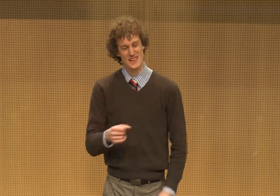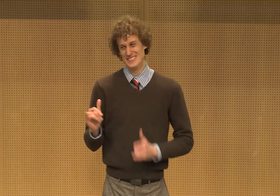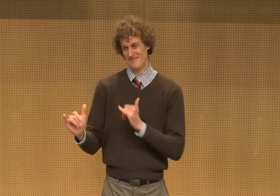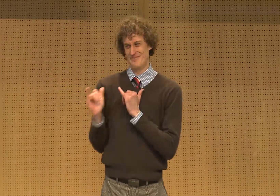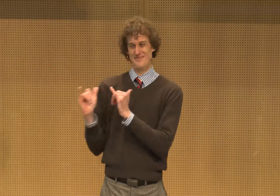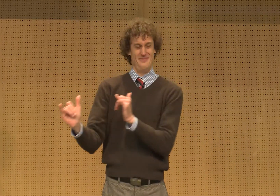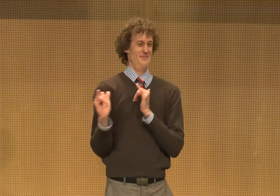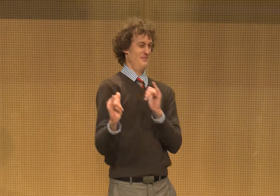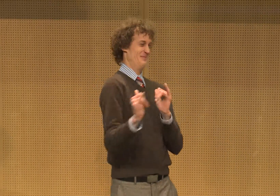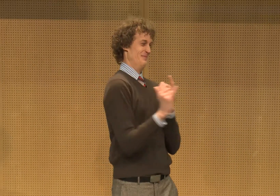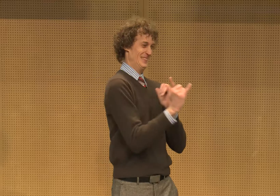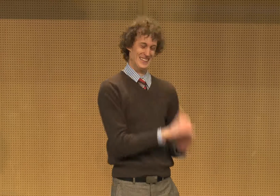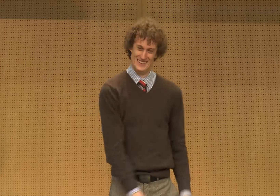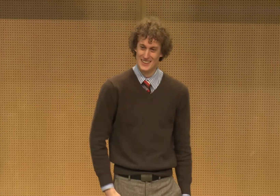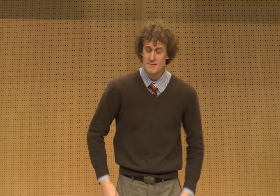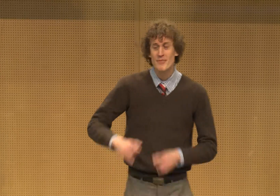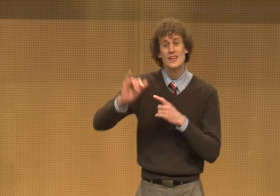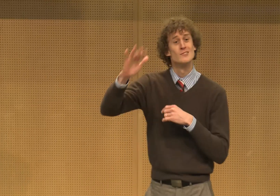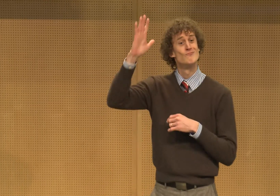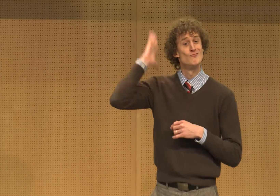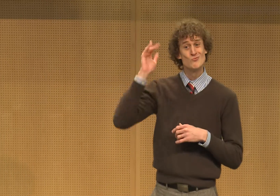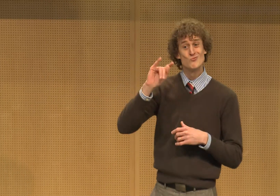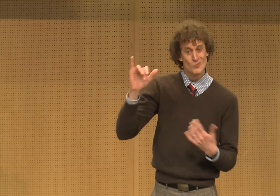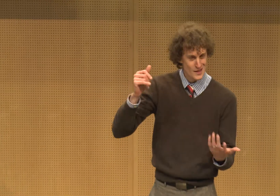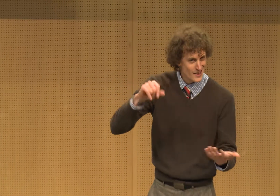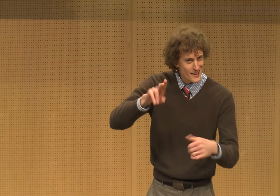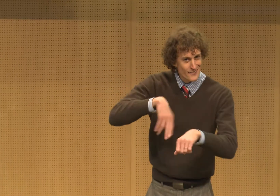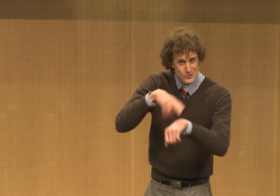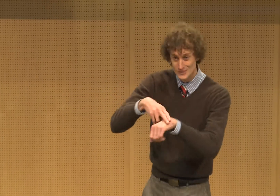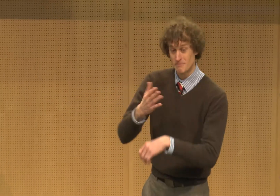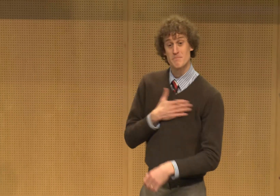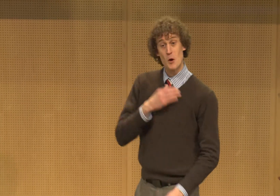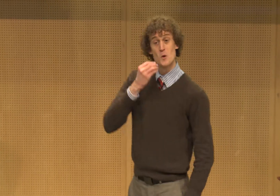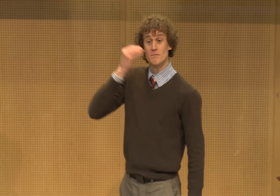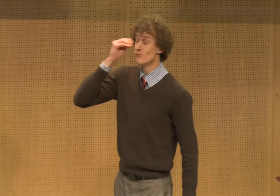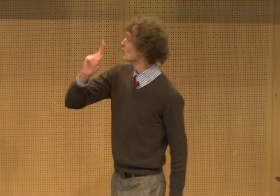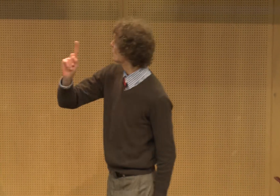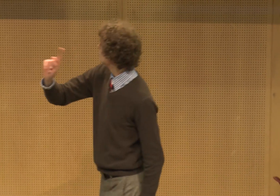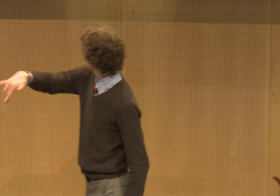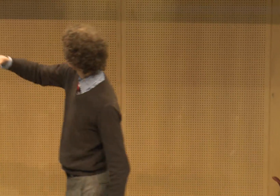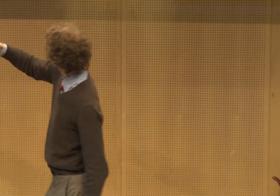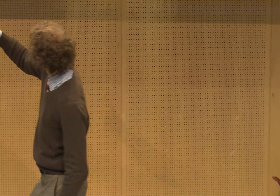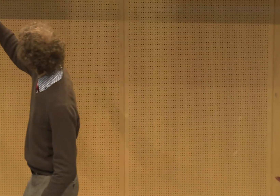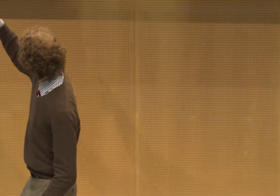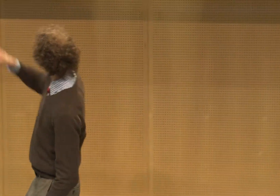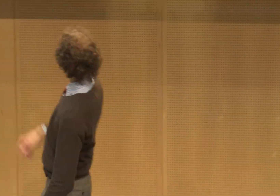Many of you have. You're showing your age. So am I. The newer technology, people don't use that anymore.